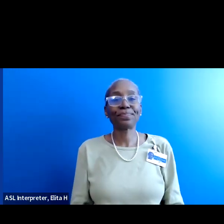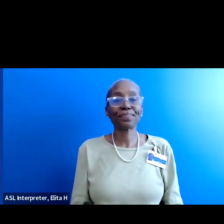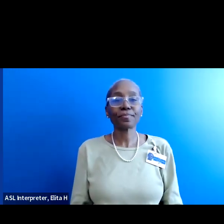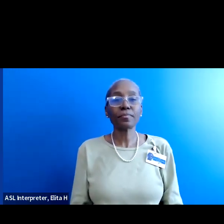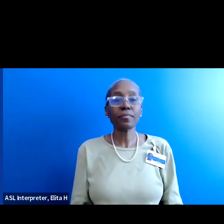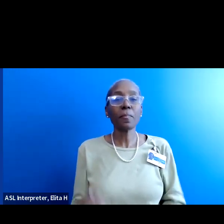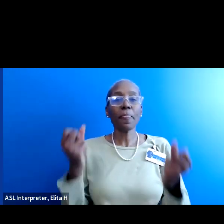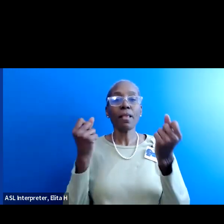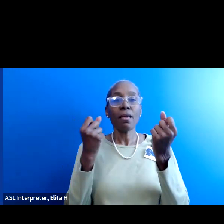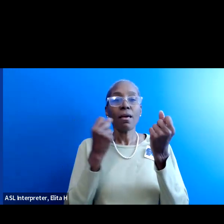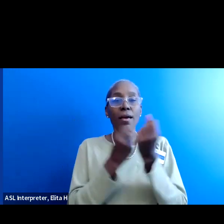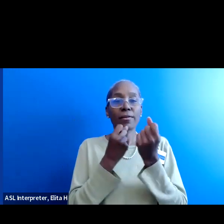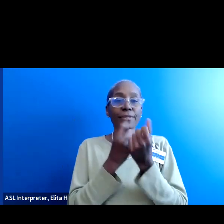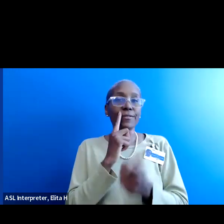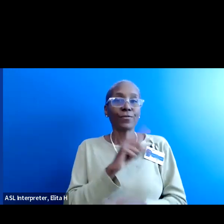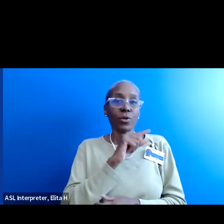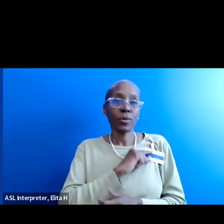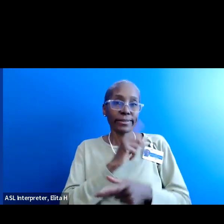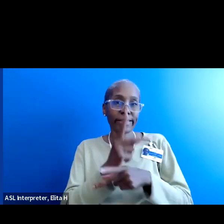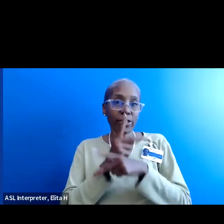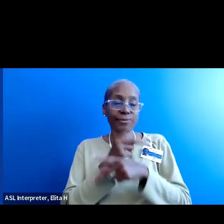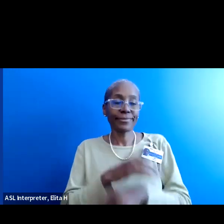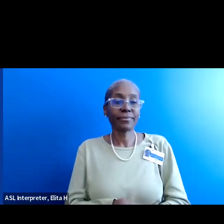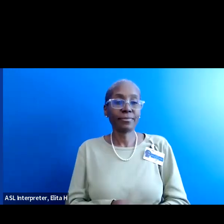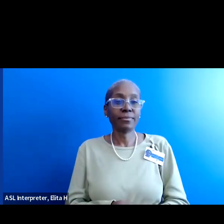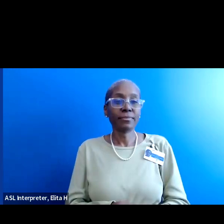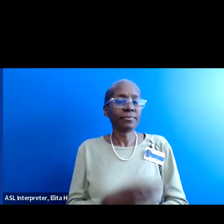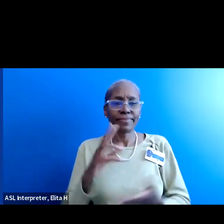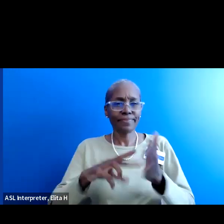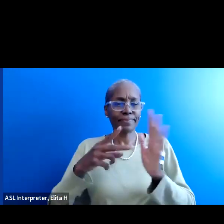Advocating for quality care. What is quality care exactly?